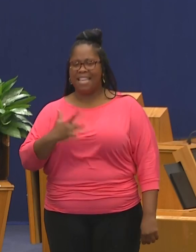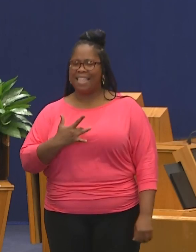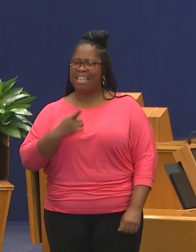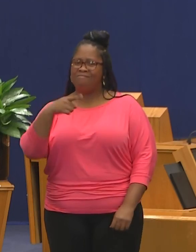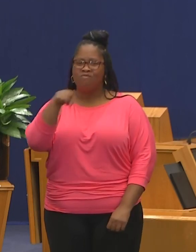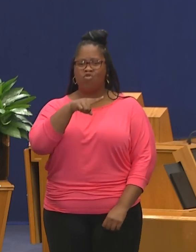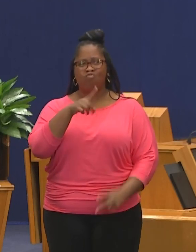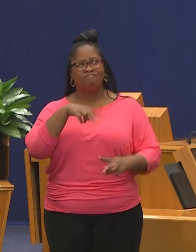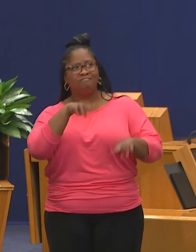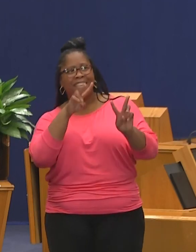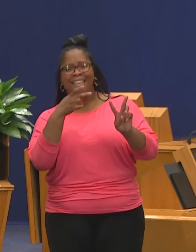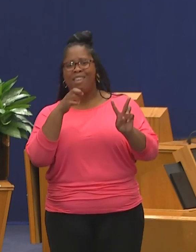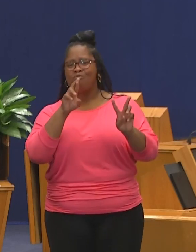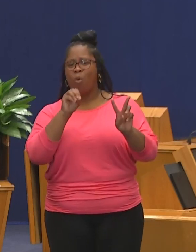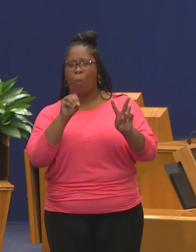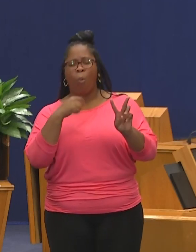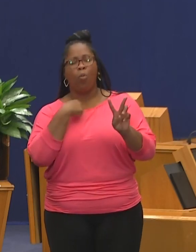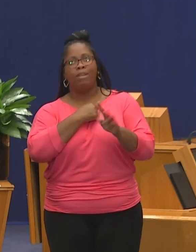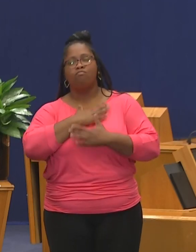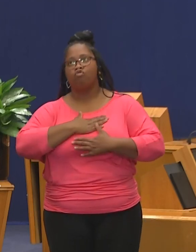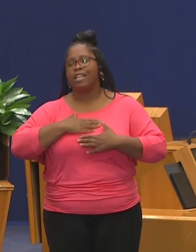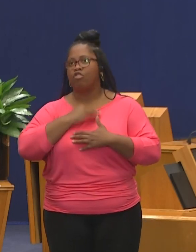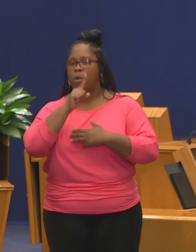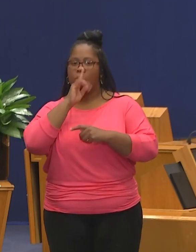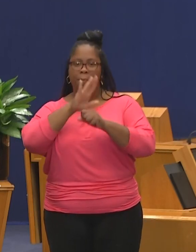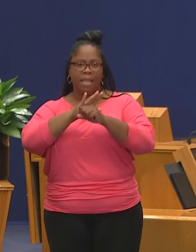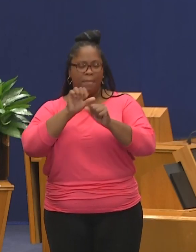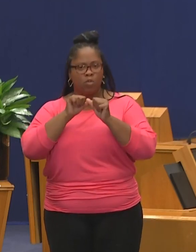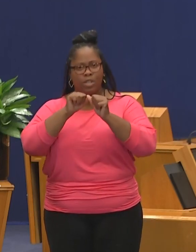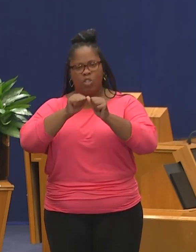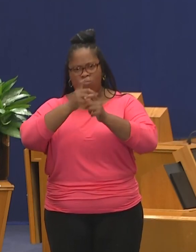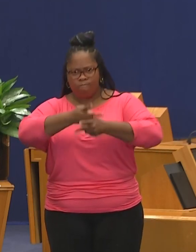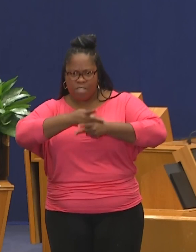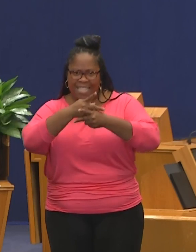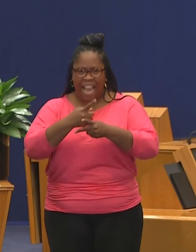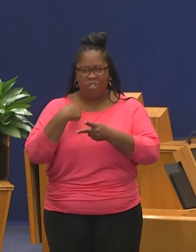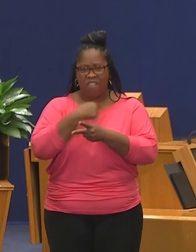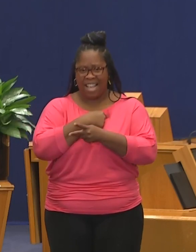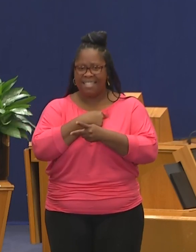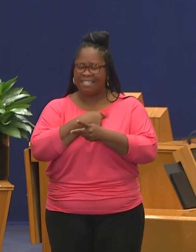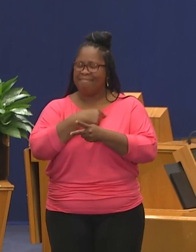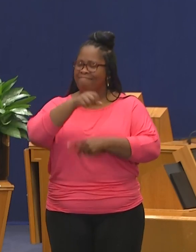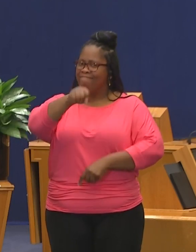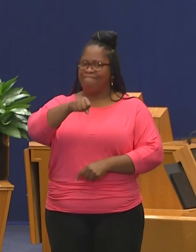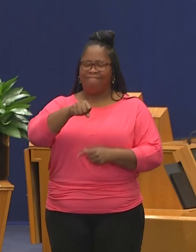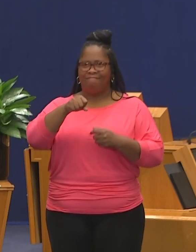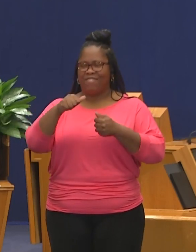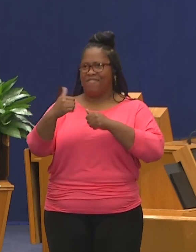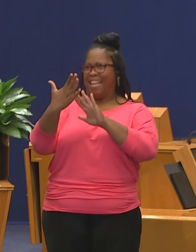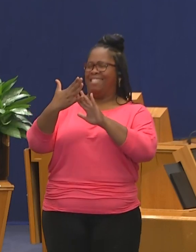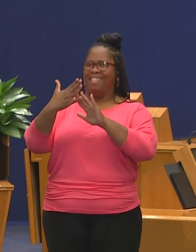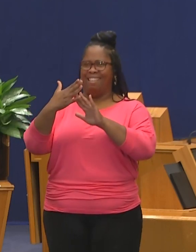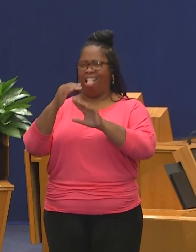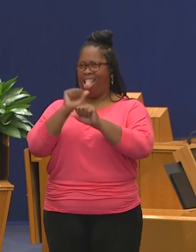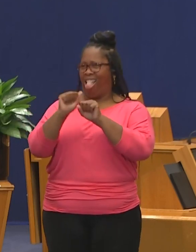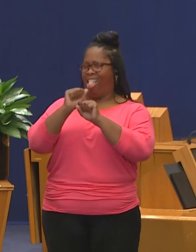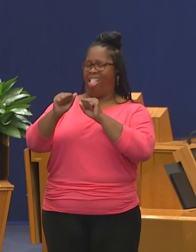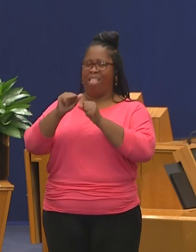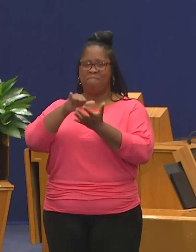YOU'RE HEROES AND WE APPRECIATE YOUR COMMITMENT TO CONTINUING TO TAKE EXCELLENT CARE OF ALL OF US WHILE WE KNOW